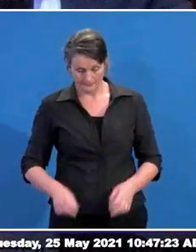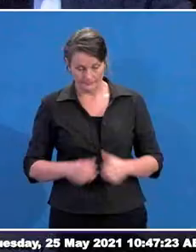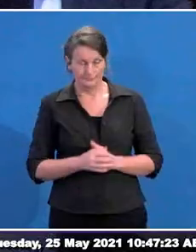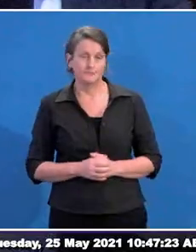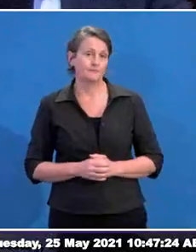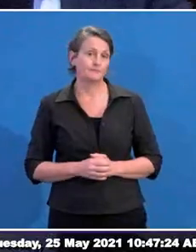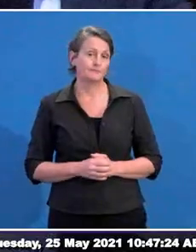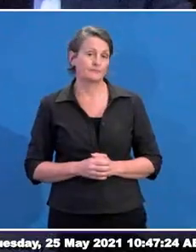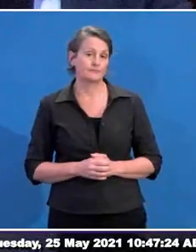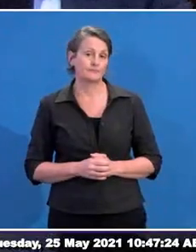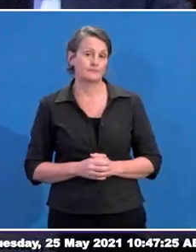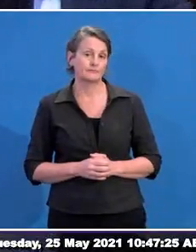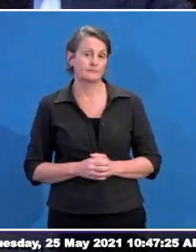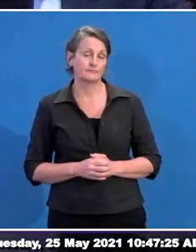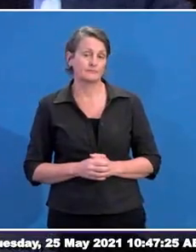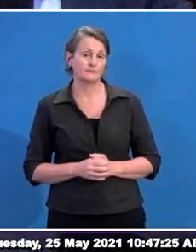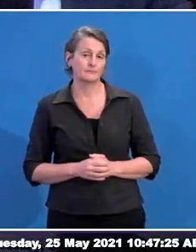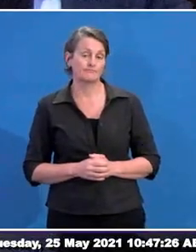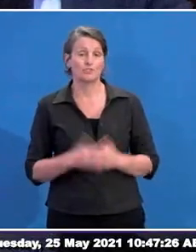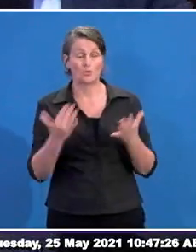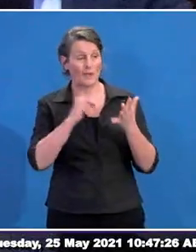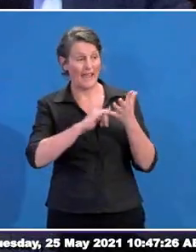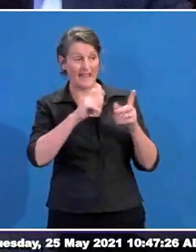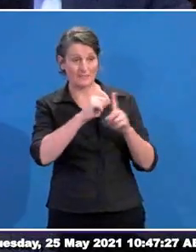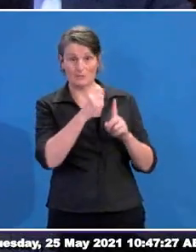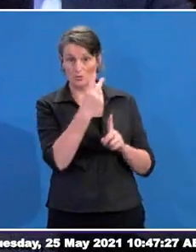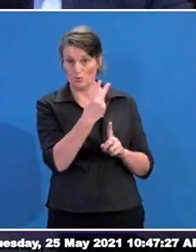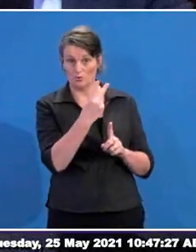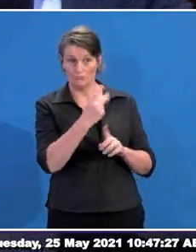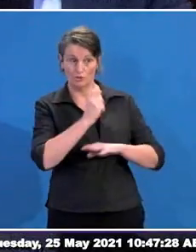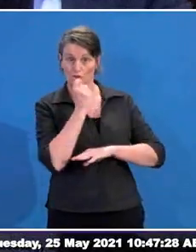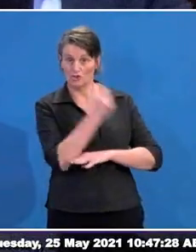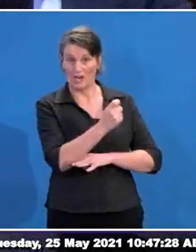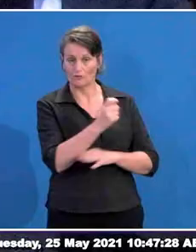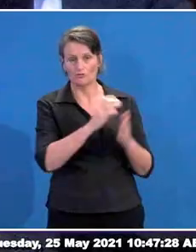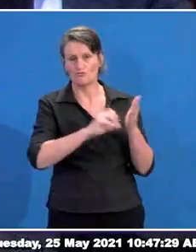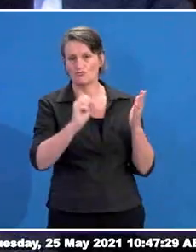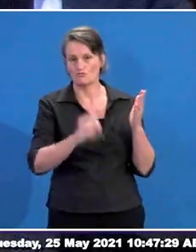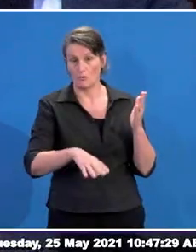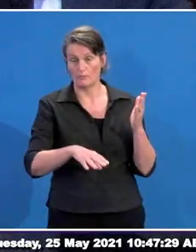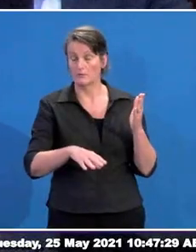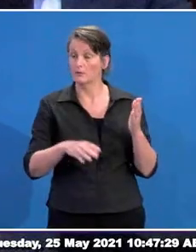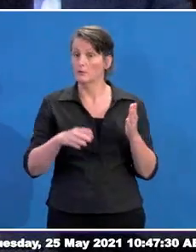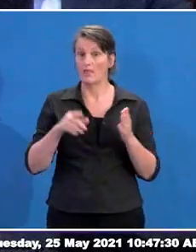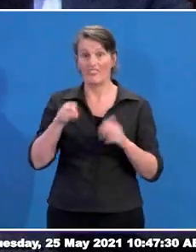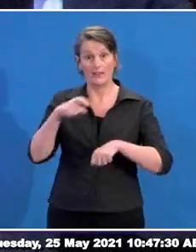Did Sunnyfield acknowledge its responsibility for what had occurred?